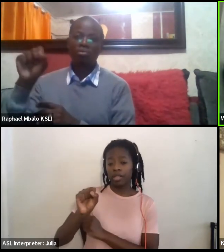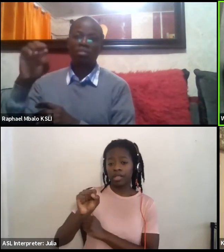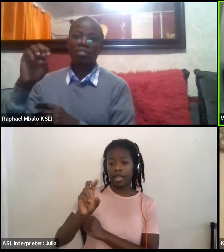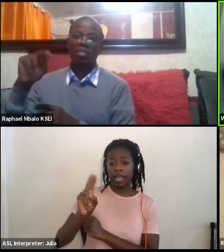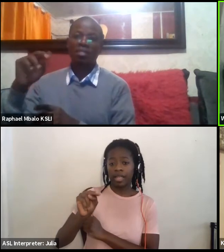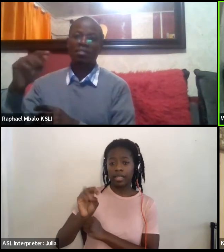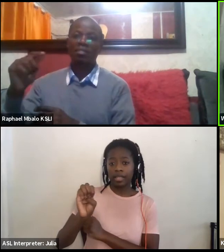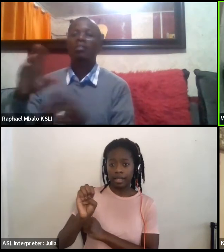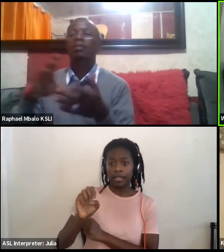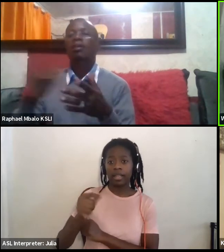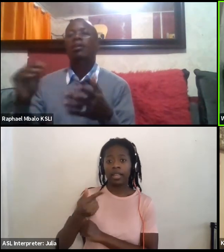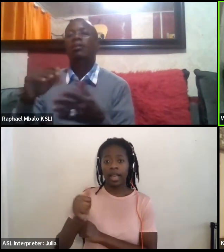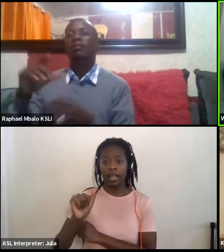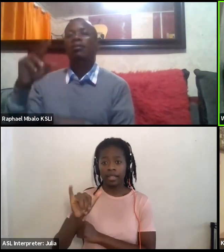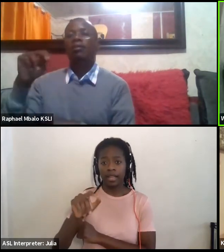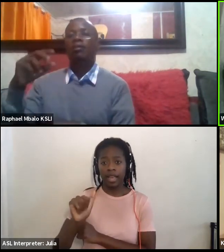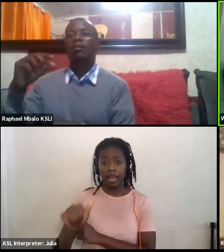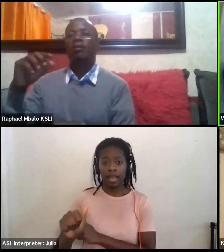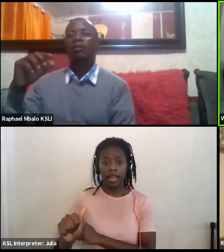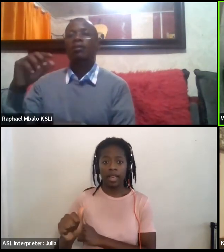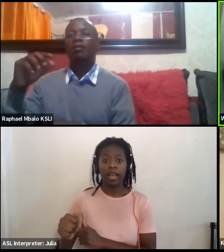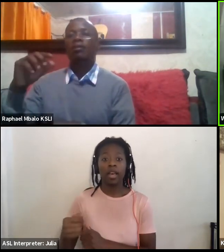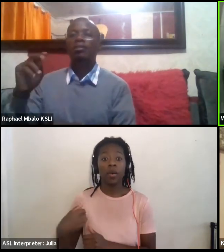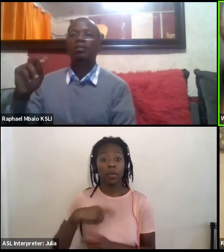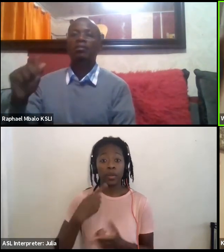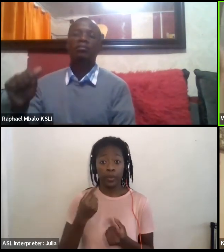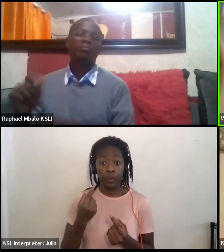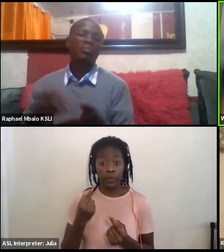where we'd meet at the cafe above Kenya National Theater,